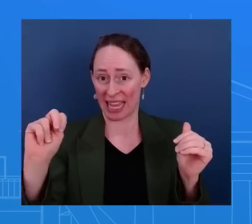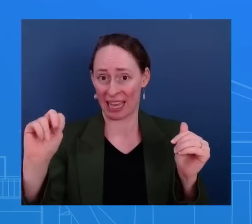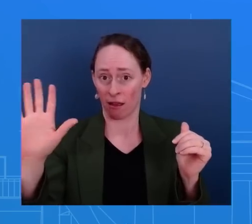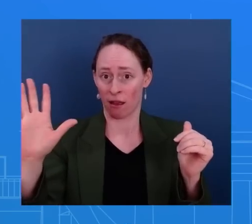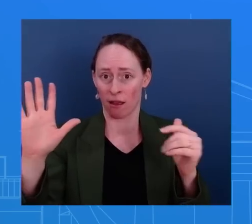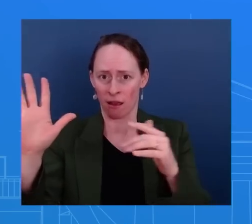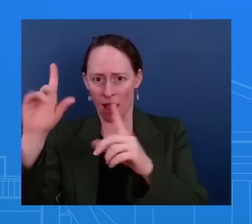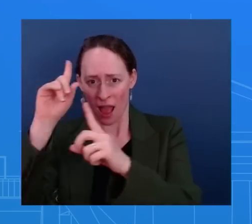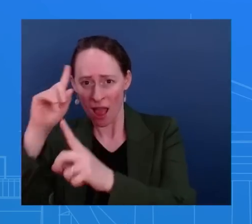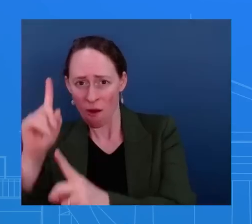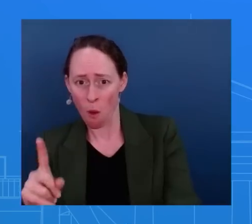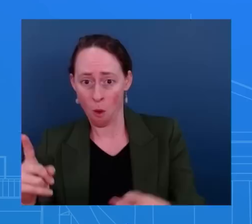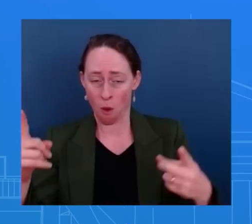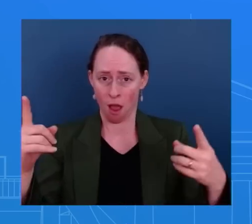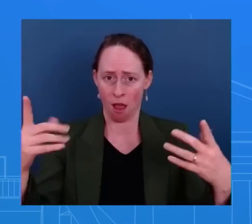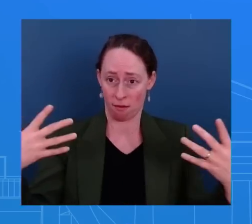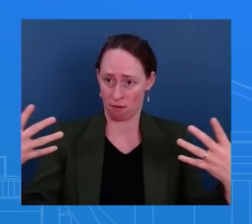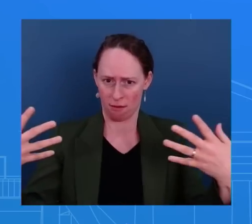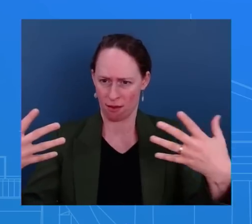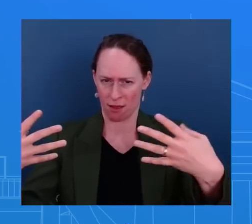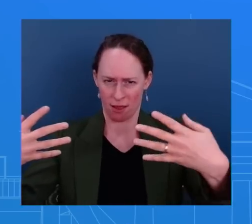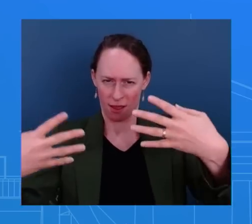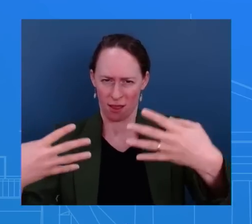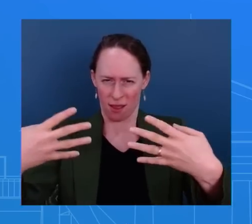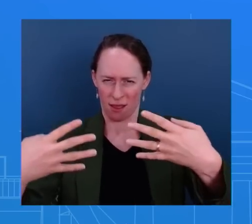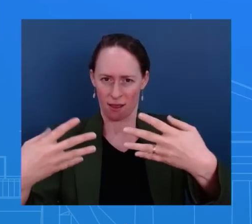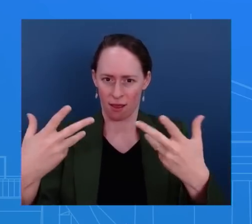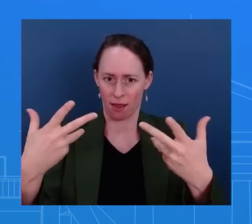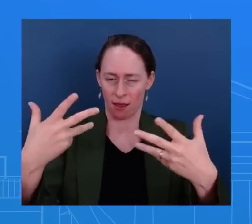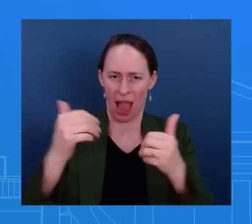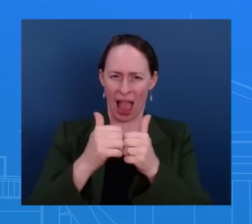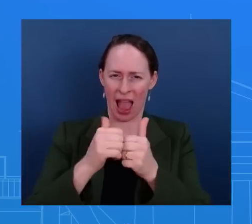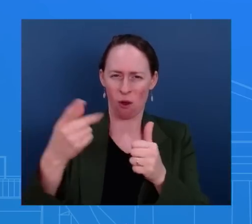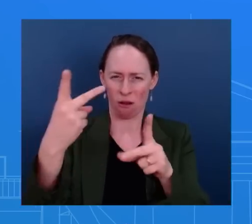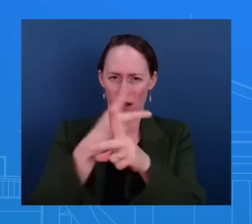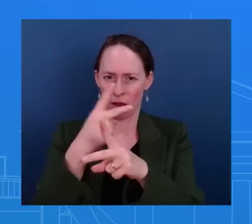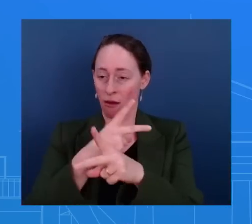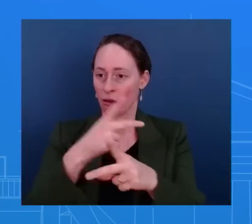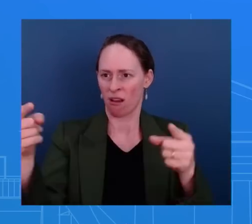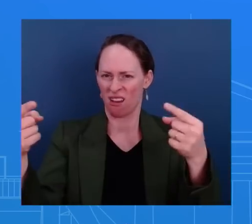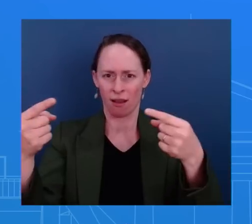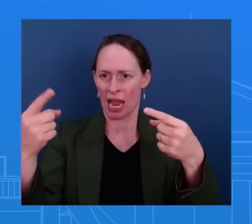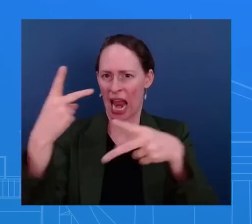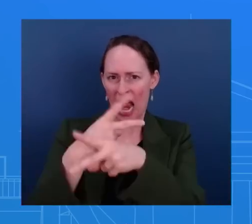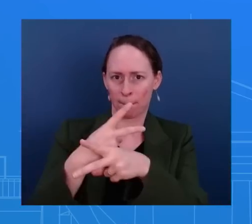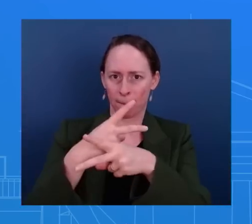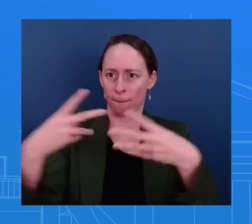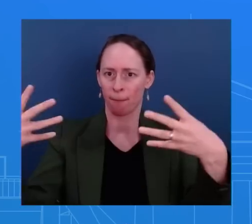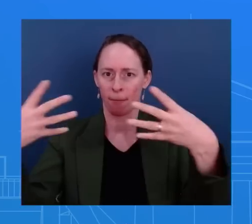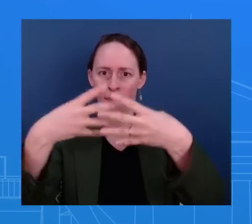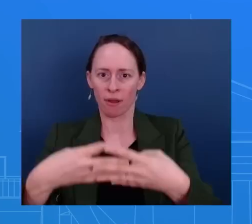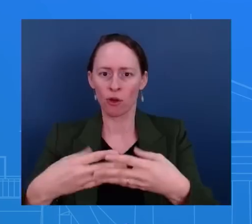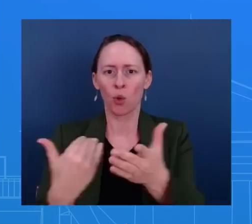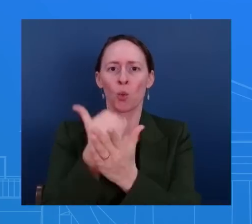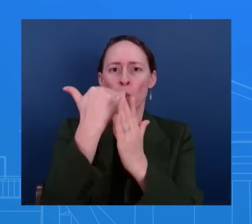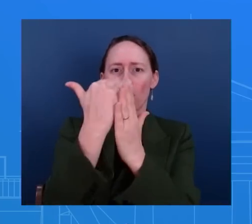and how it matches or may change, or ways in which she can build on what he's done? Is there a coordination of that? Ms. Jean-Pierre: So, I can't speak